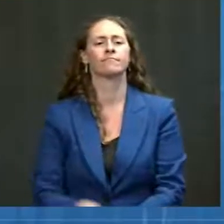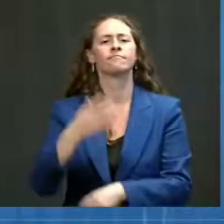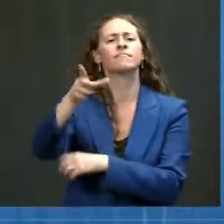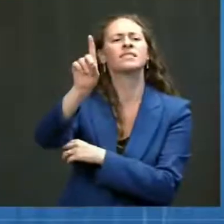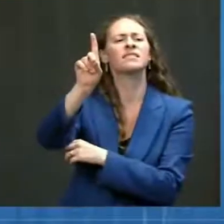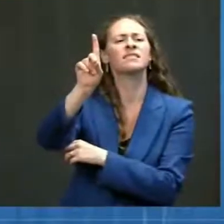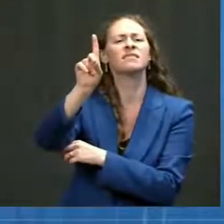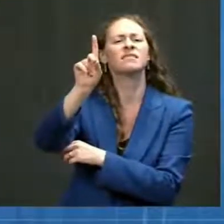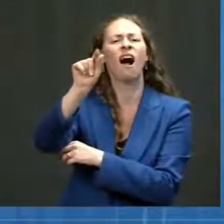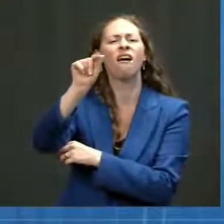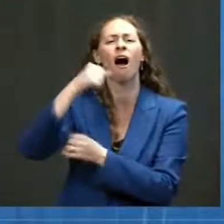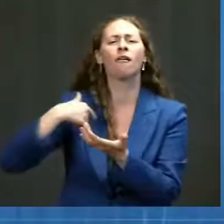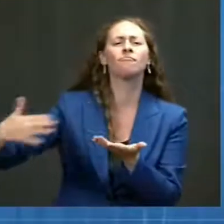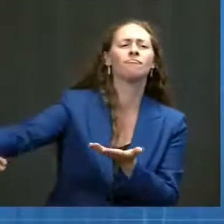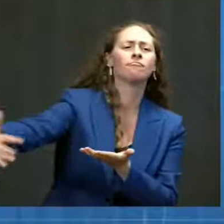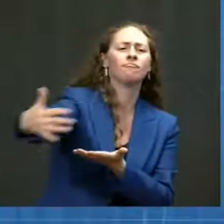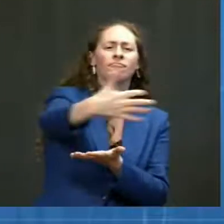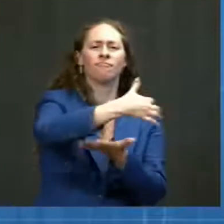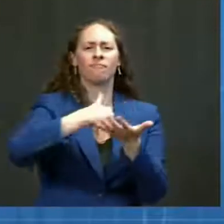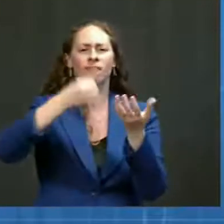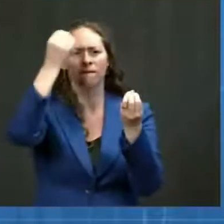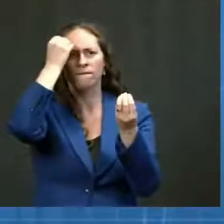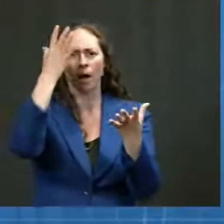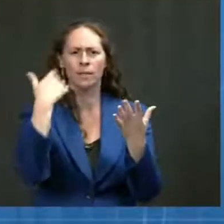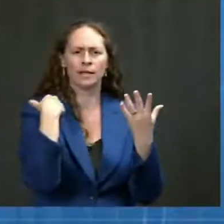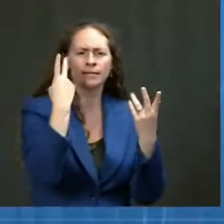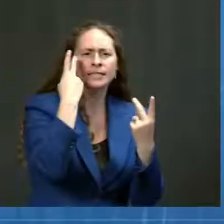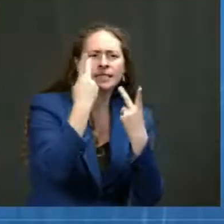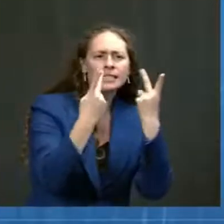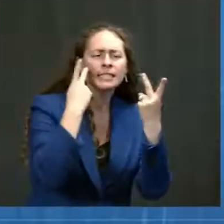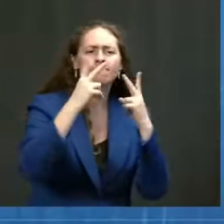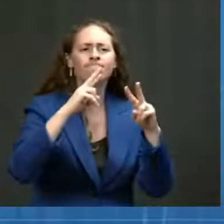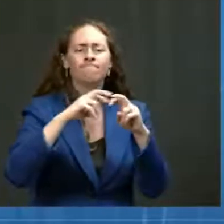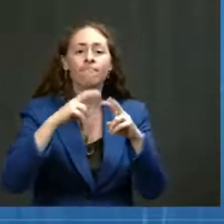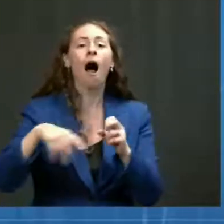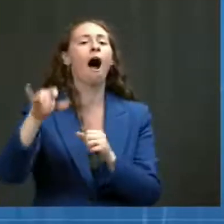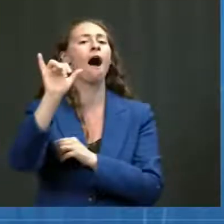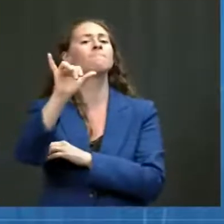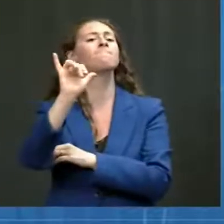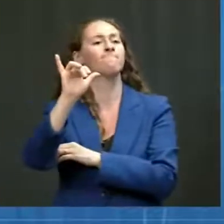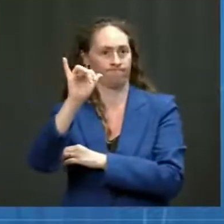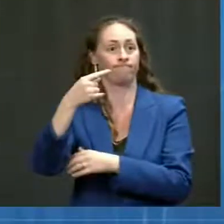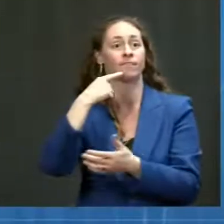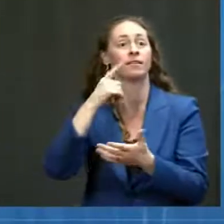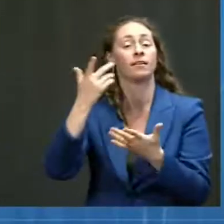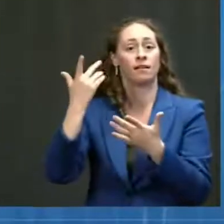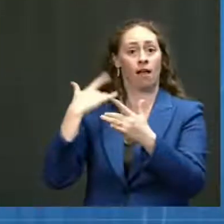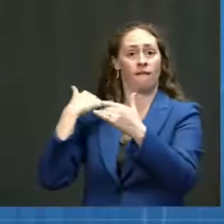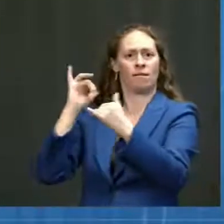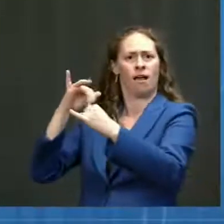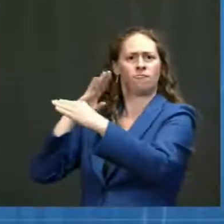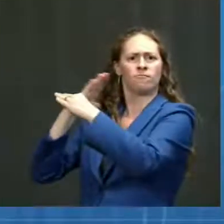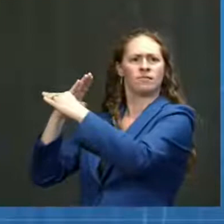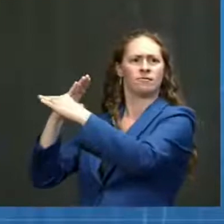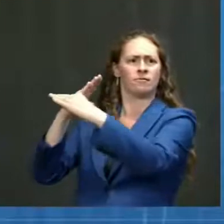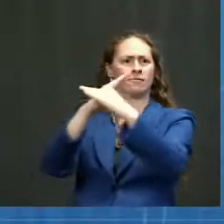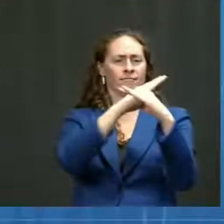RECENT DATA MAKES CLEAR THAT PROTECTION AGAINST MILD AND MODERATE DISEASE HAS